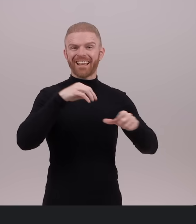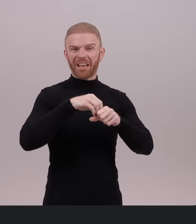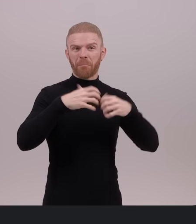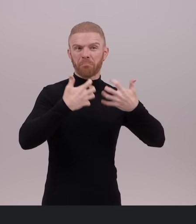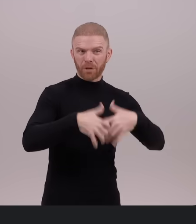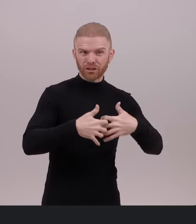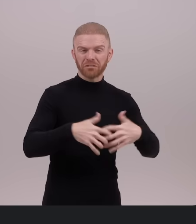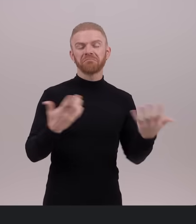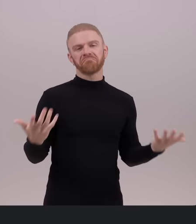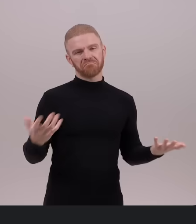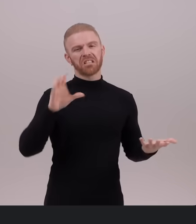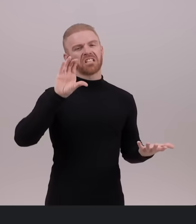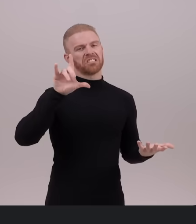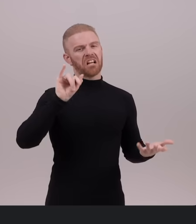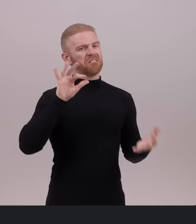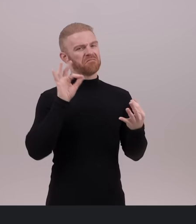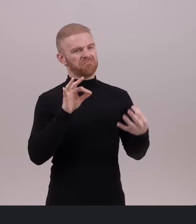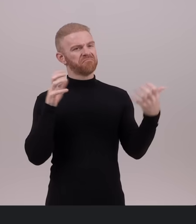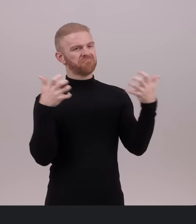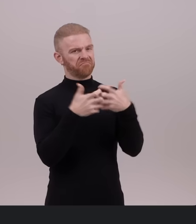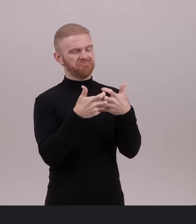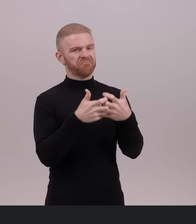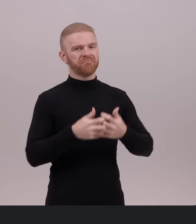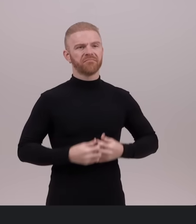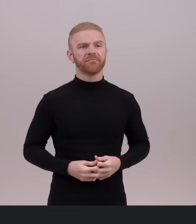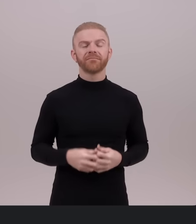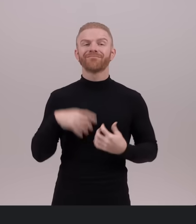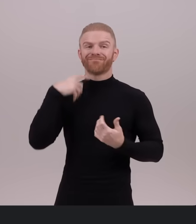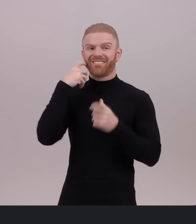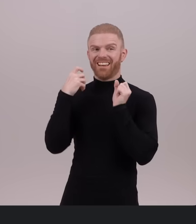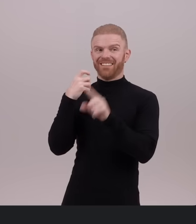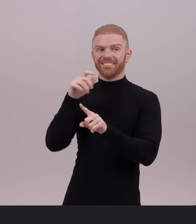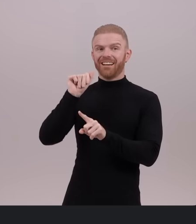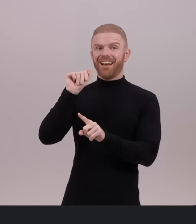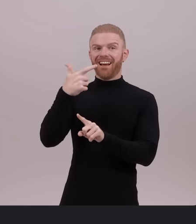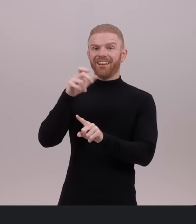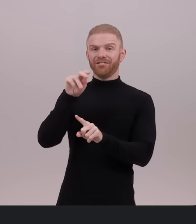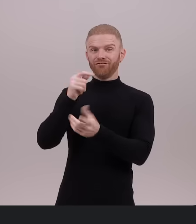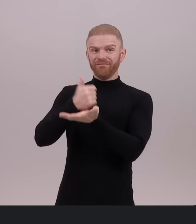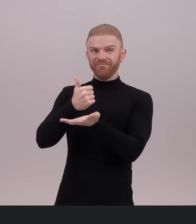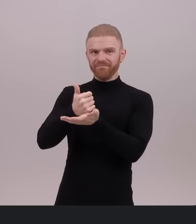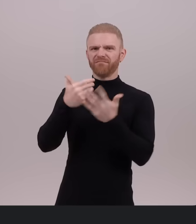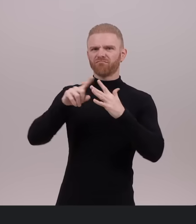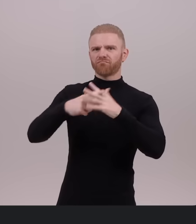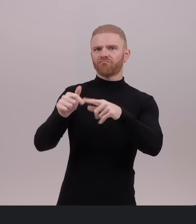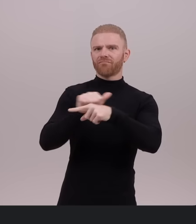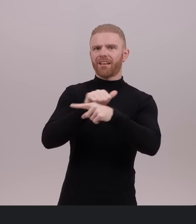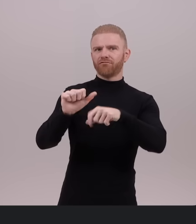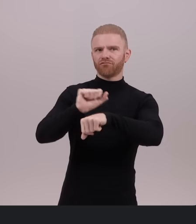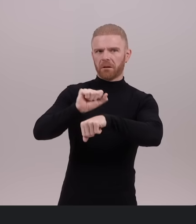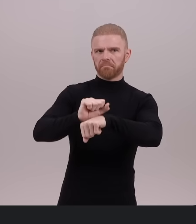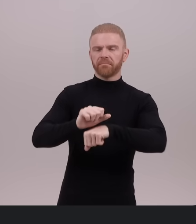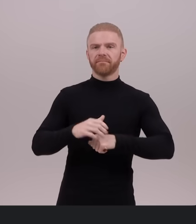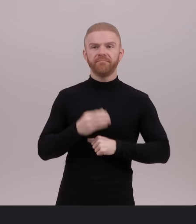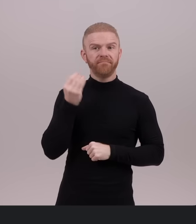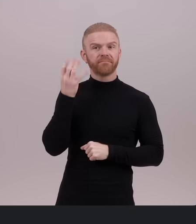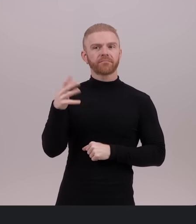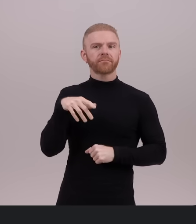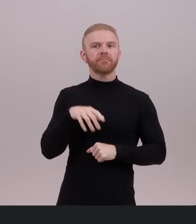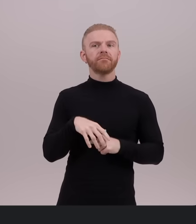So I just asked the agent to start the training Job that we just wrote. And to give you a little bit of context, this is a lightweight LoRA fine-tune